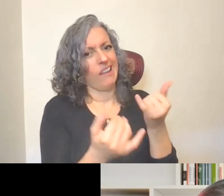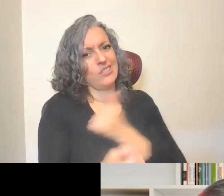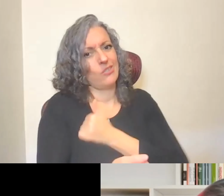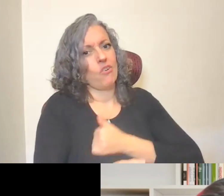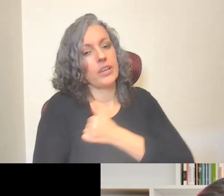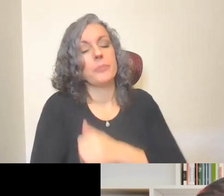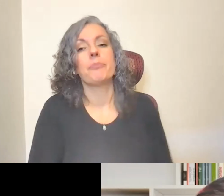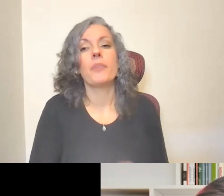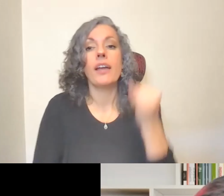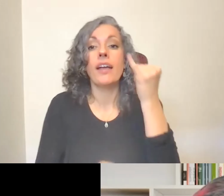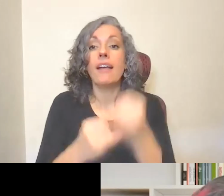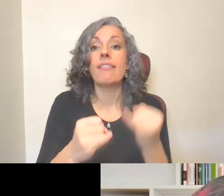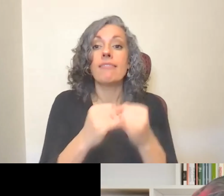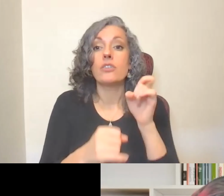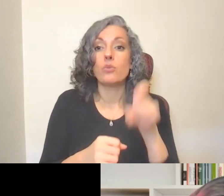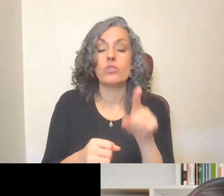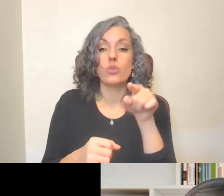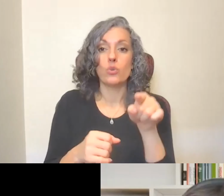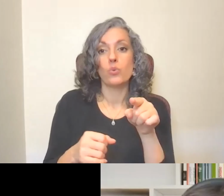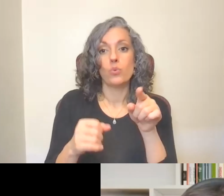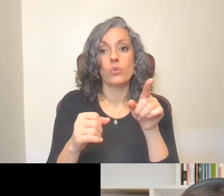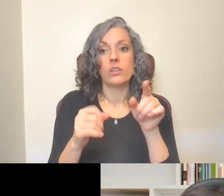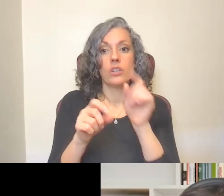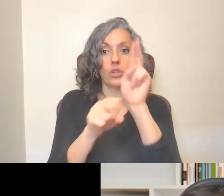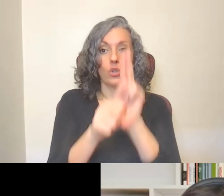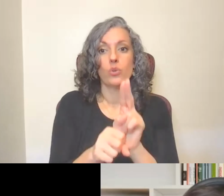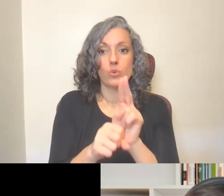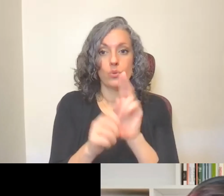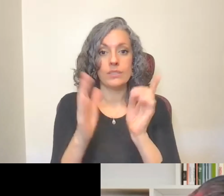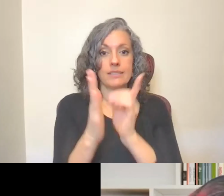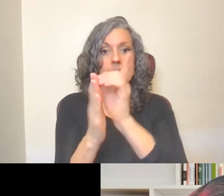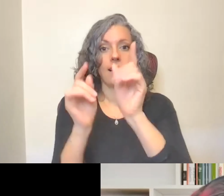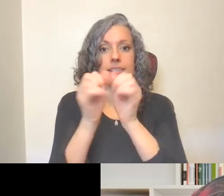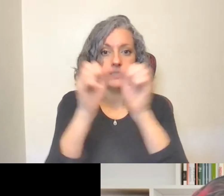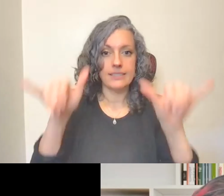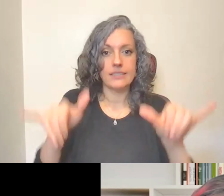you using the design system built along with the dev team? I think that that could be a component